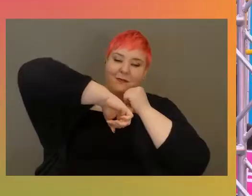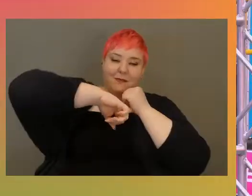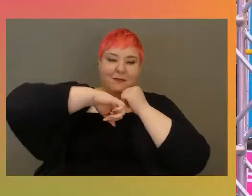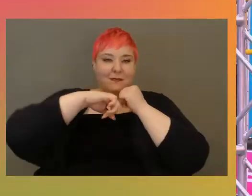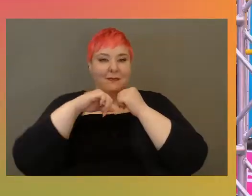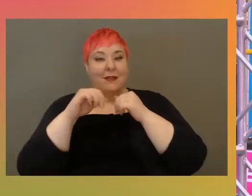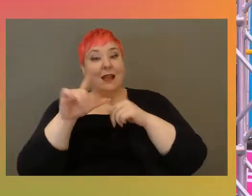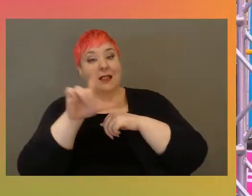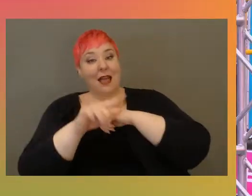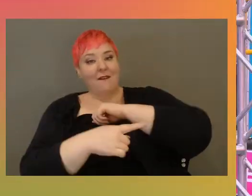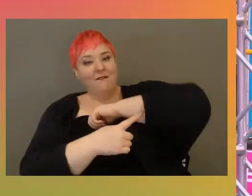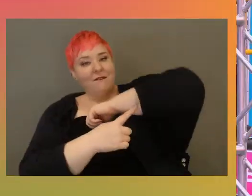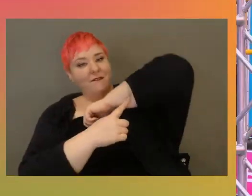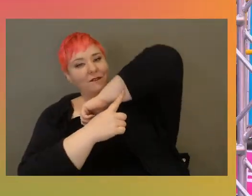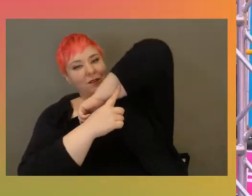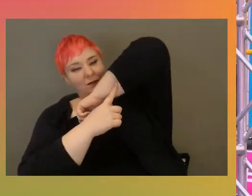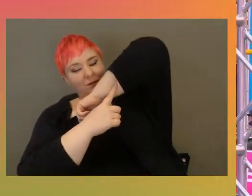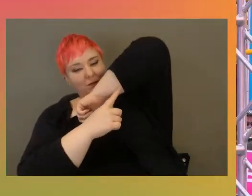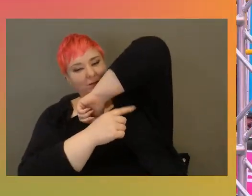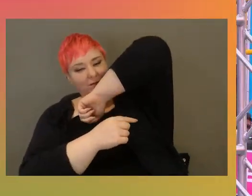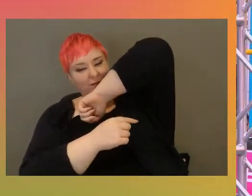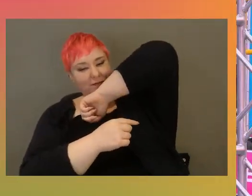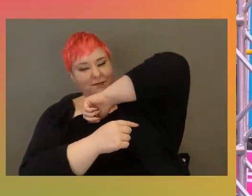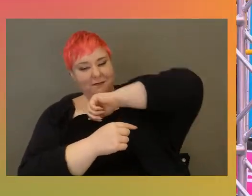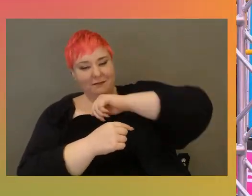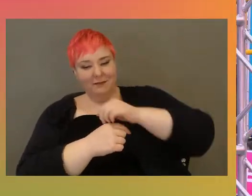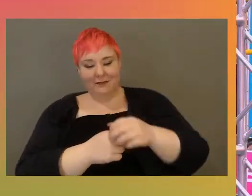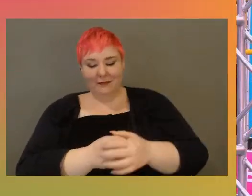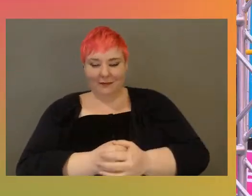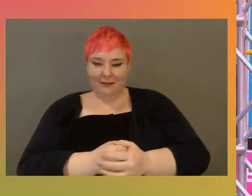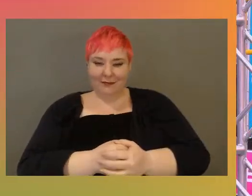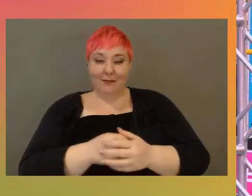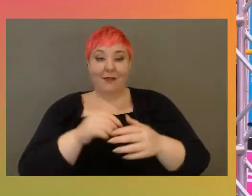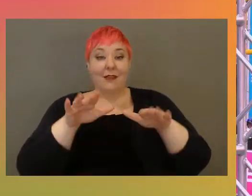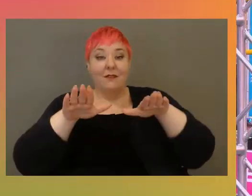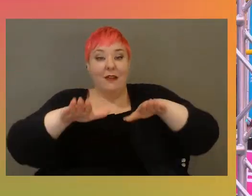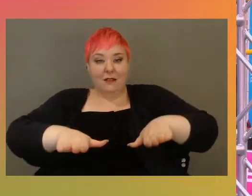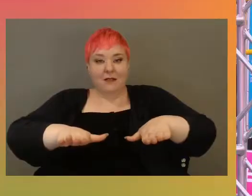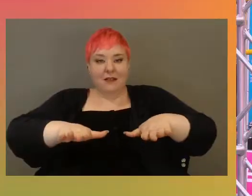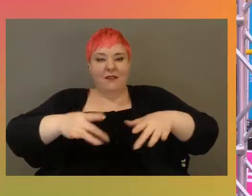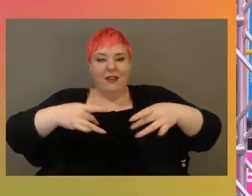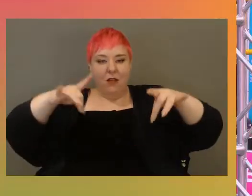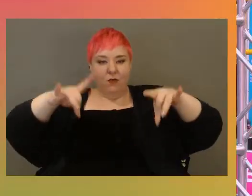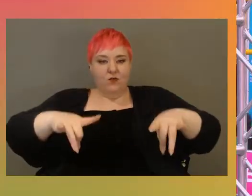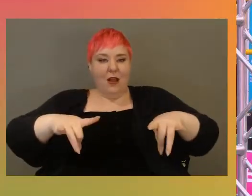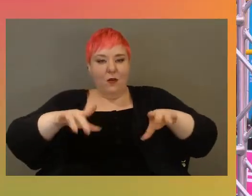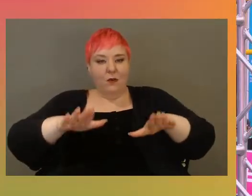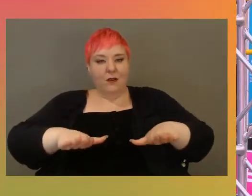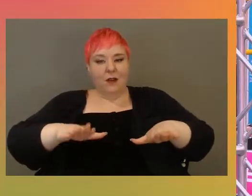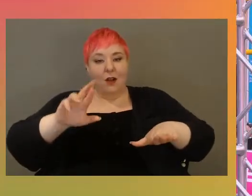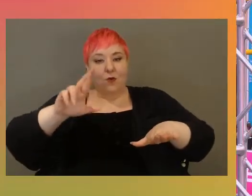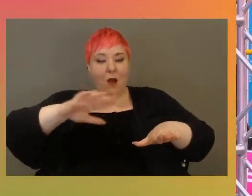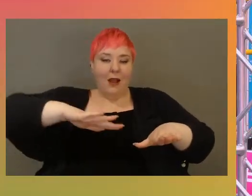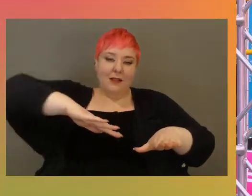. MOVE YOUR RIGHT ELBOW UP TO THE SKY. COME BACK, MOVE YOUR LEFT ELBOW